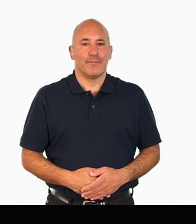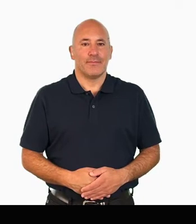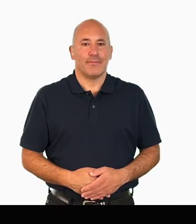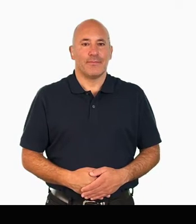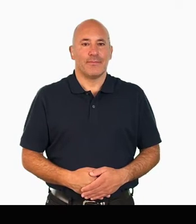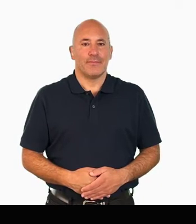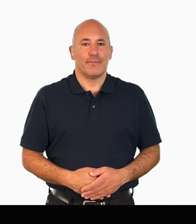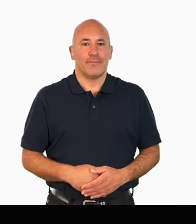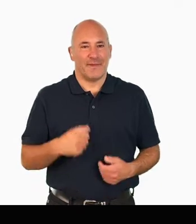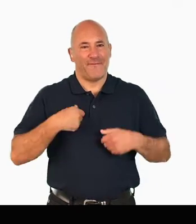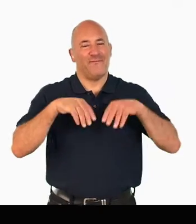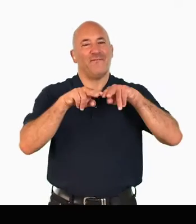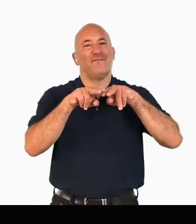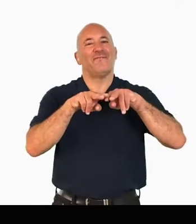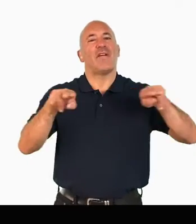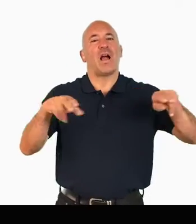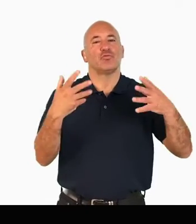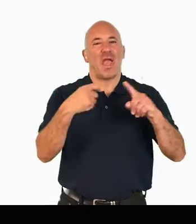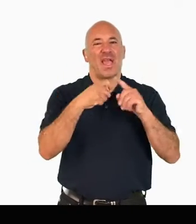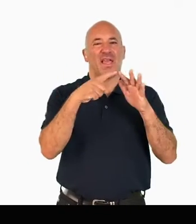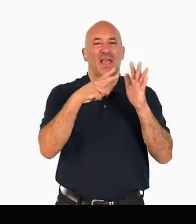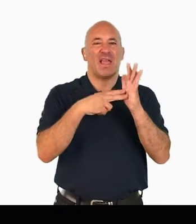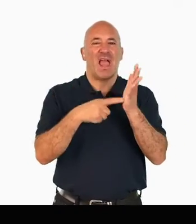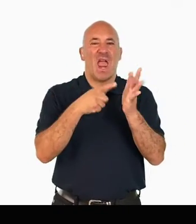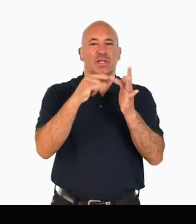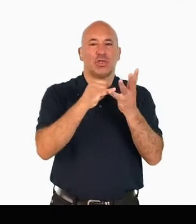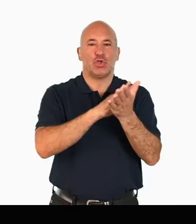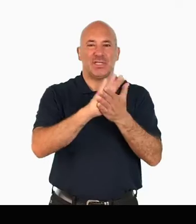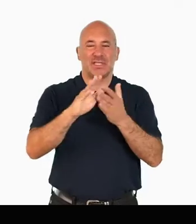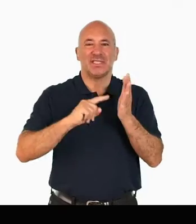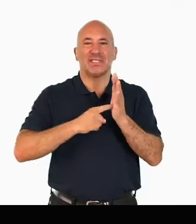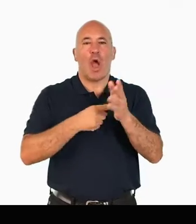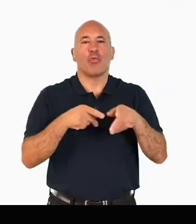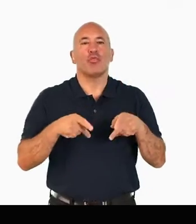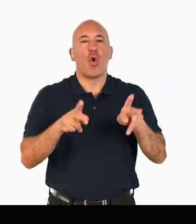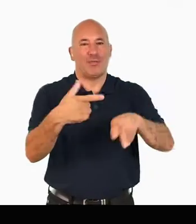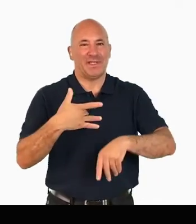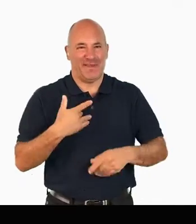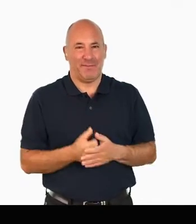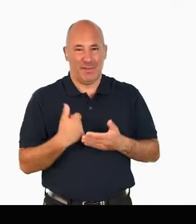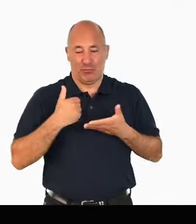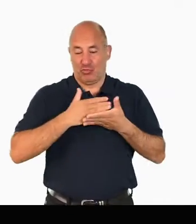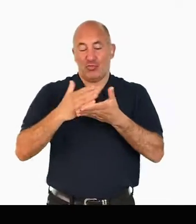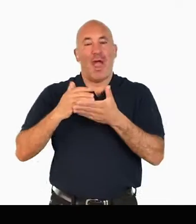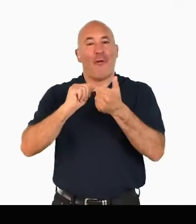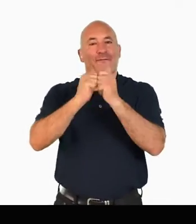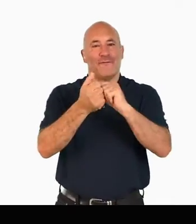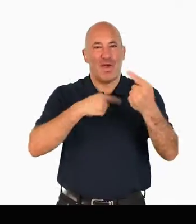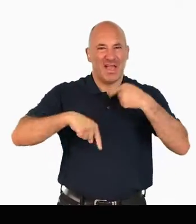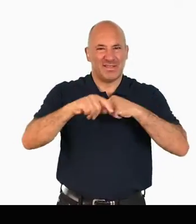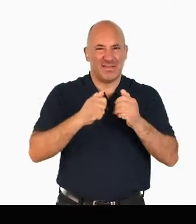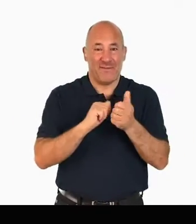I lived in a flat on Kentish Town Road which I shared with other friends, friends